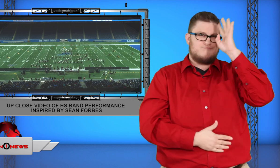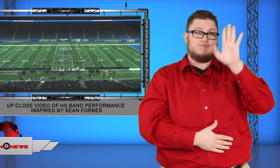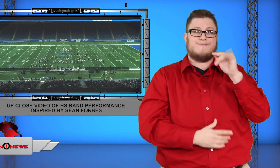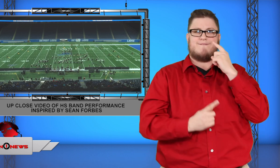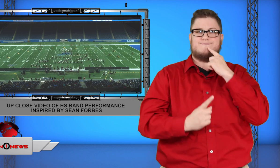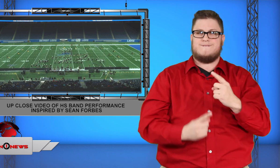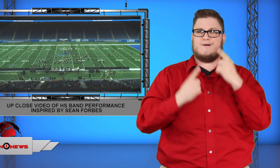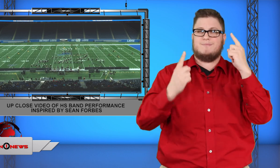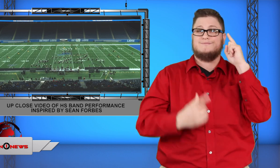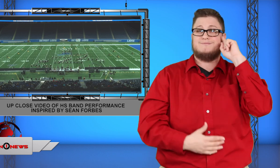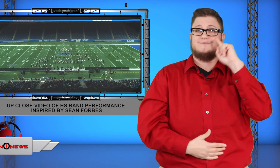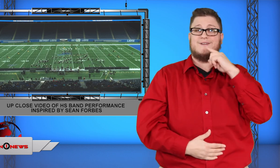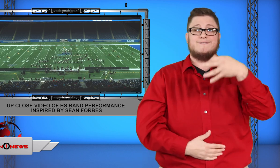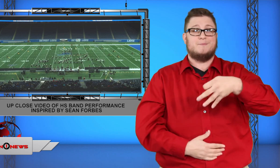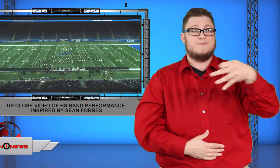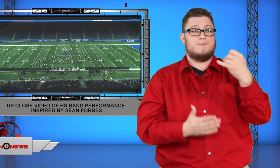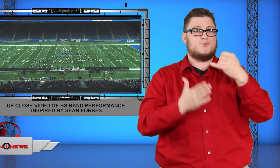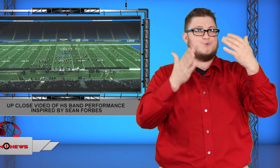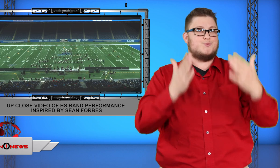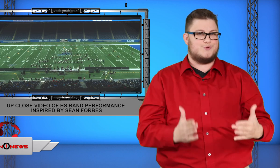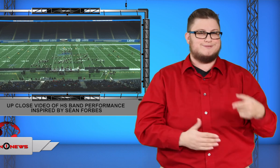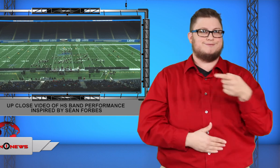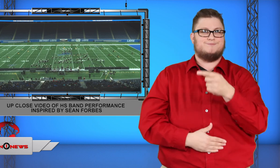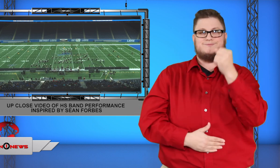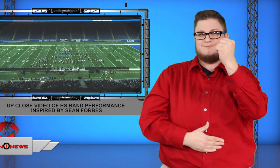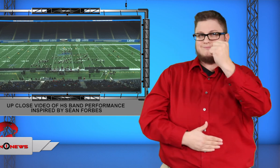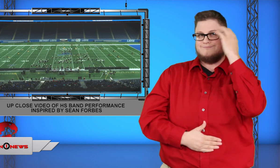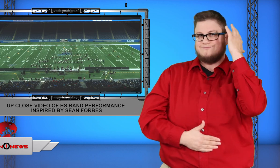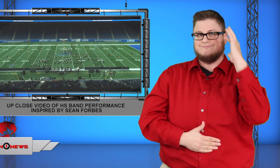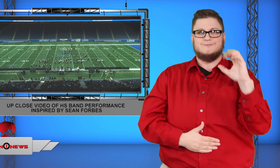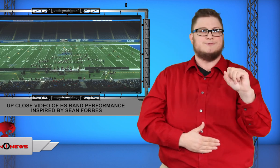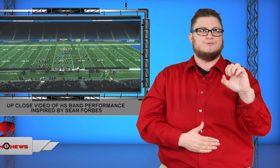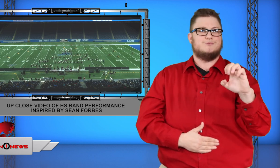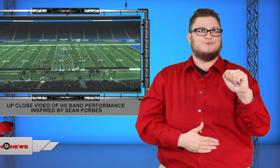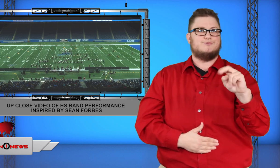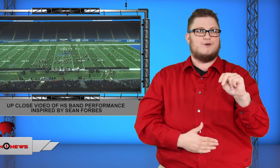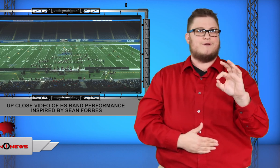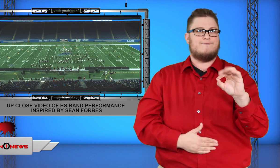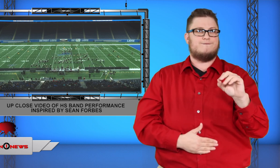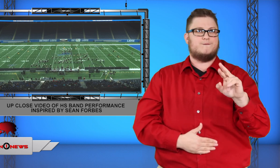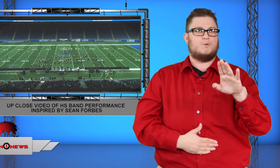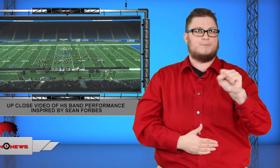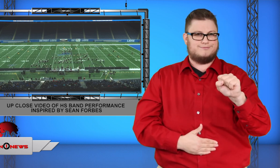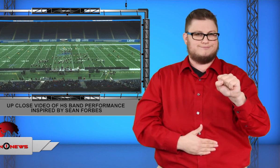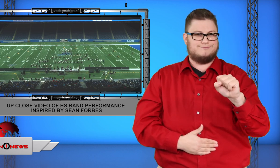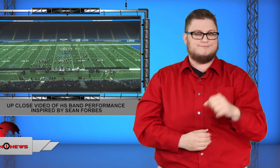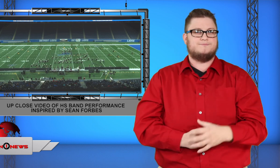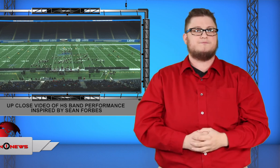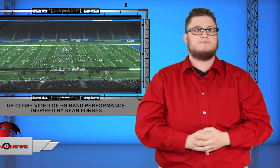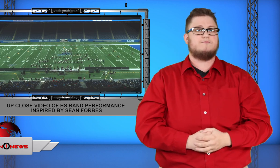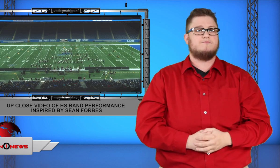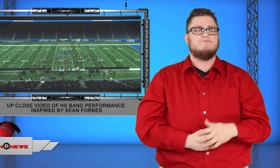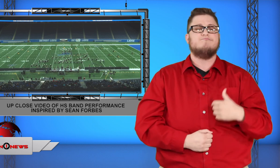"Watch These Hands" was made famous by Deaf hip hop artist Sean Forbes.